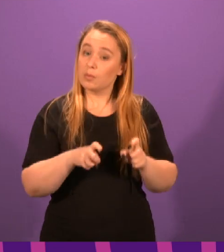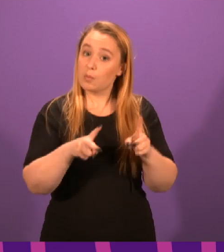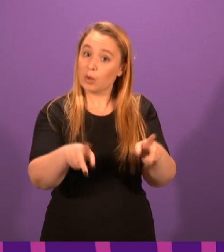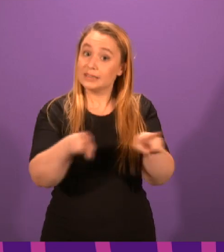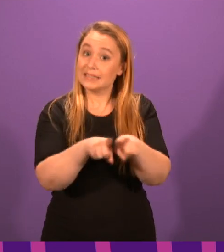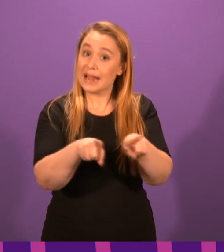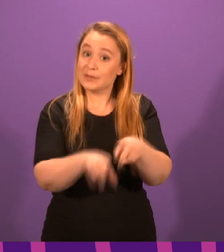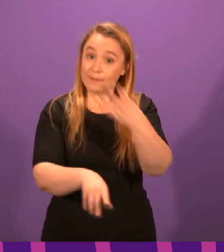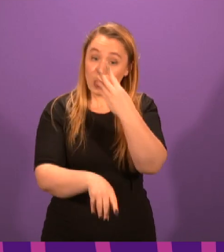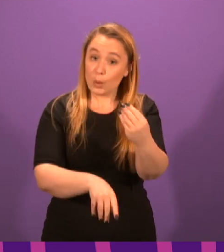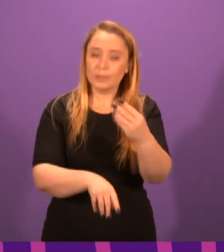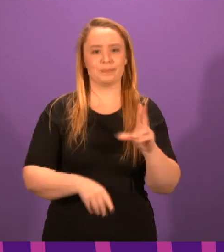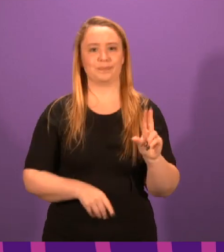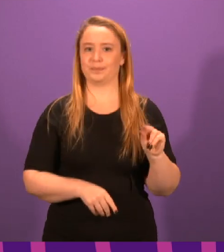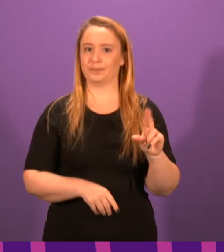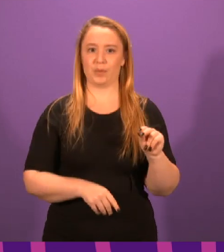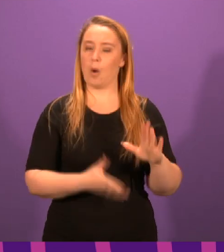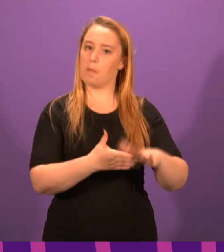as the flu programme, because lessons need to be learned.